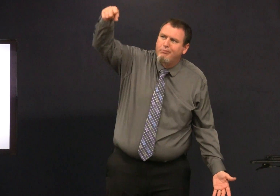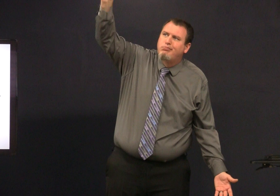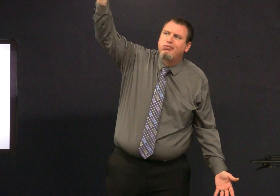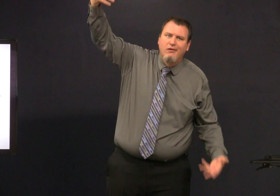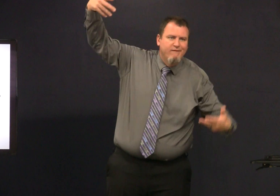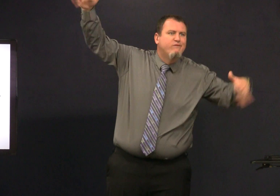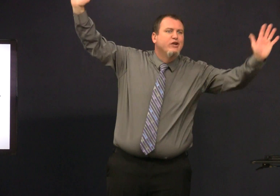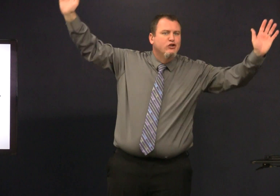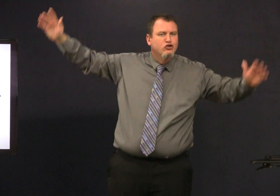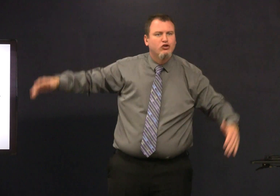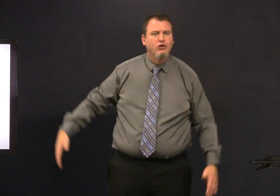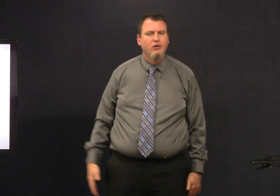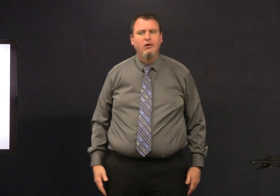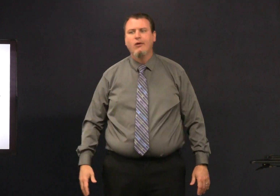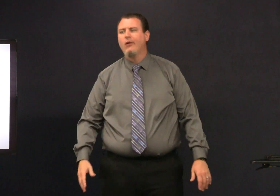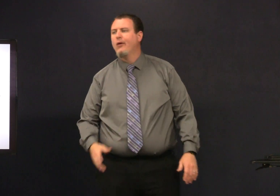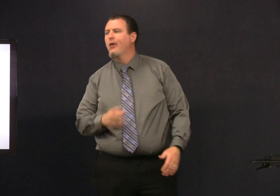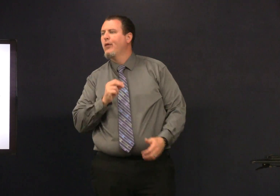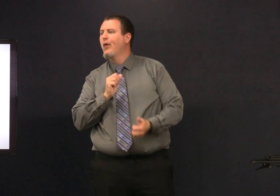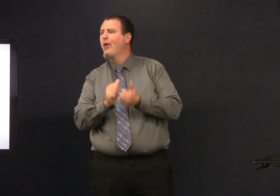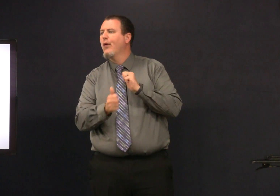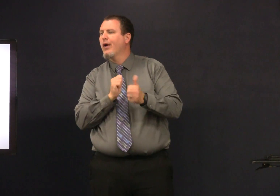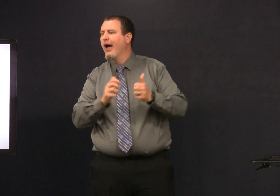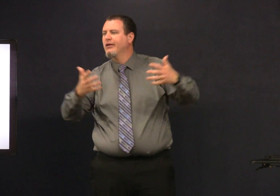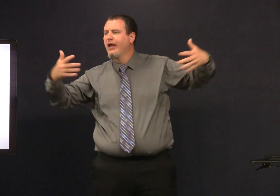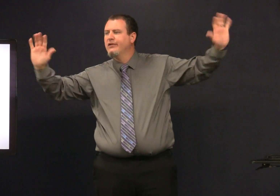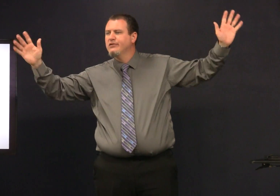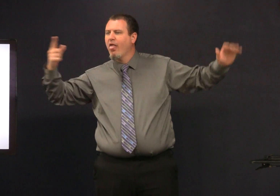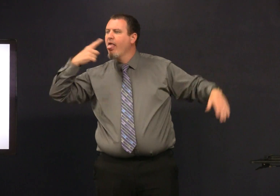foreign if you have the Lord on your side you win every time